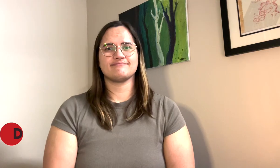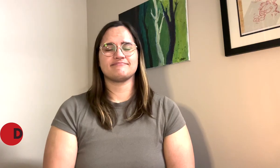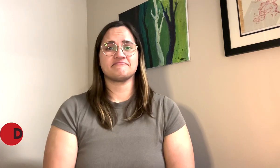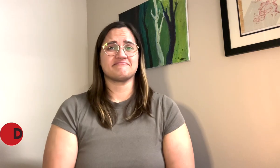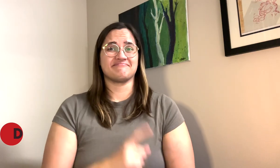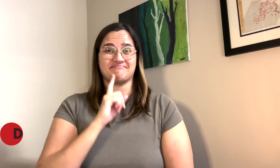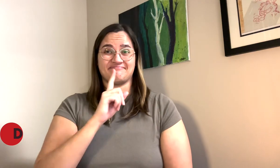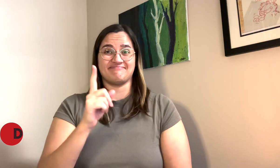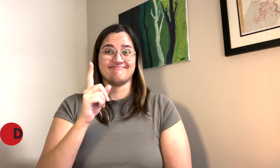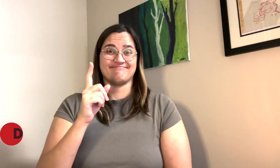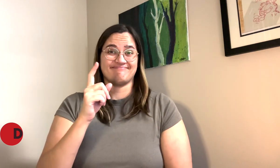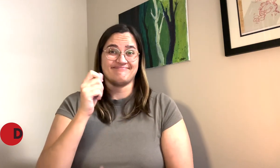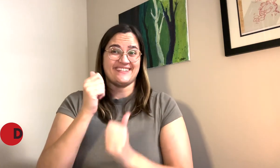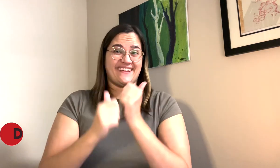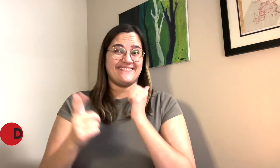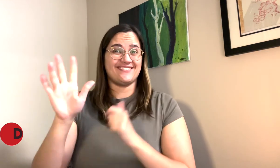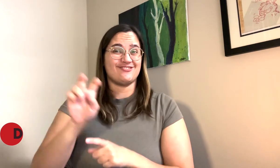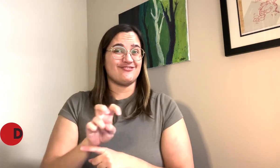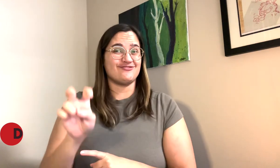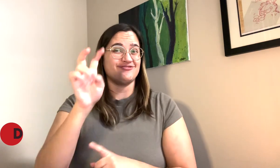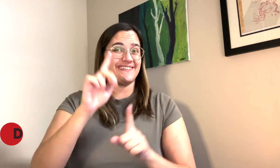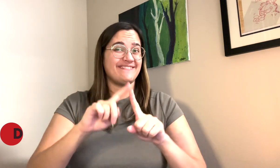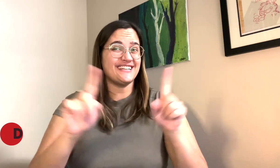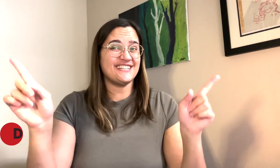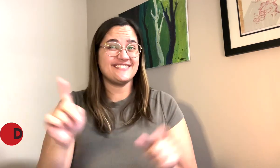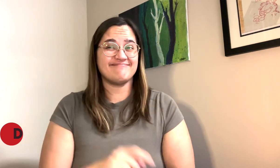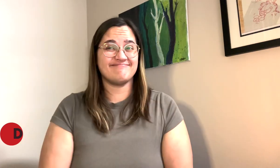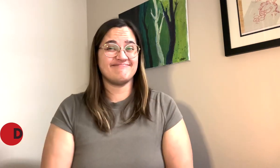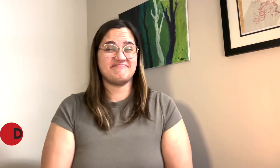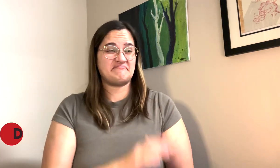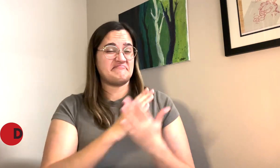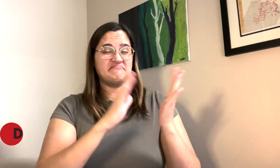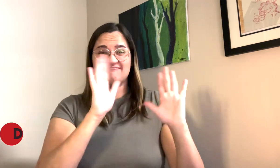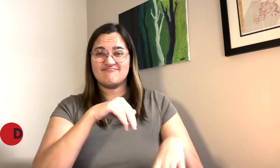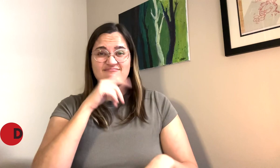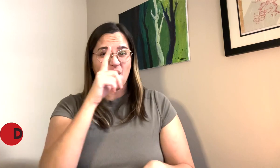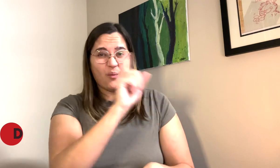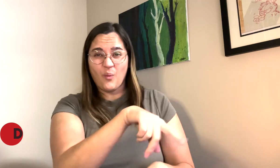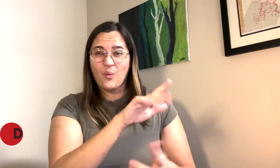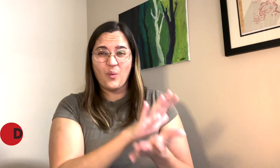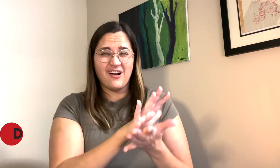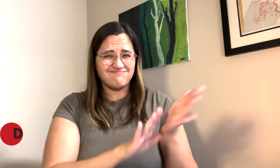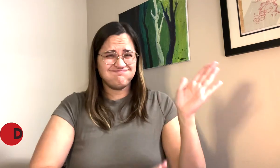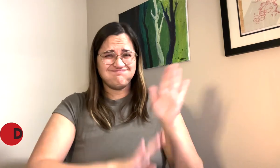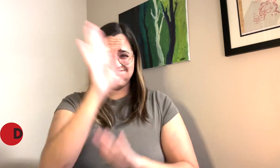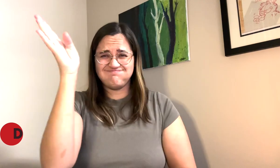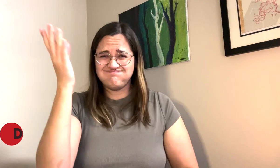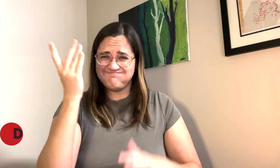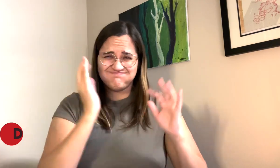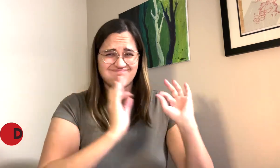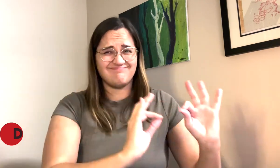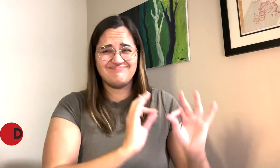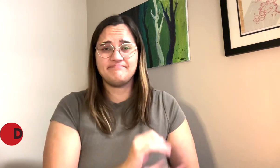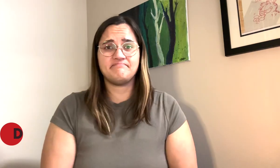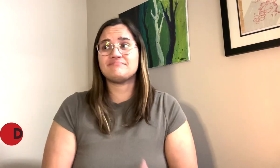are successful. Some don’t go to art school and are successful.